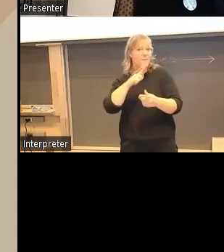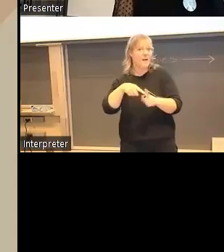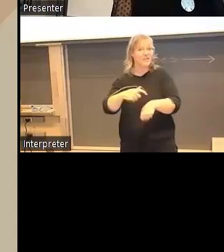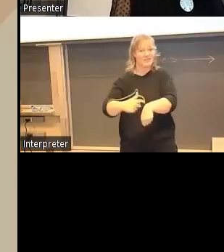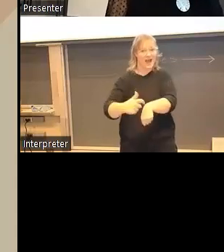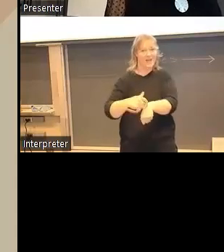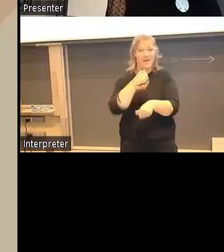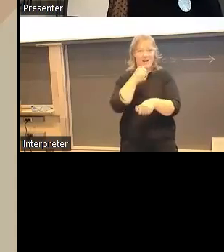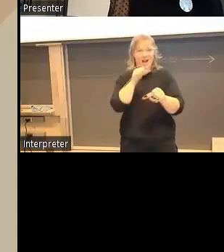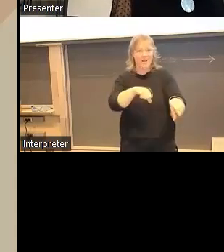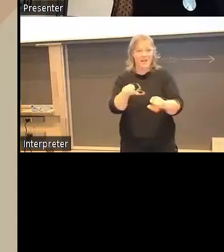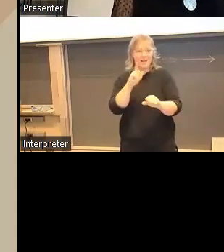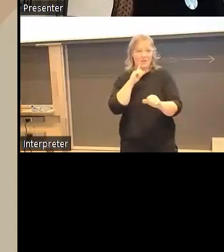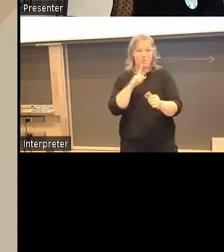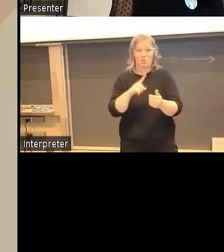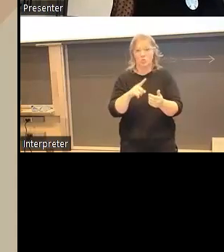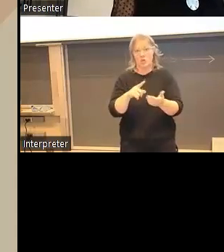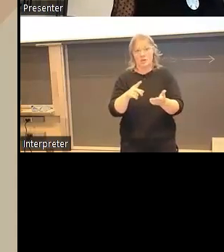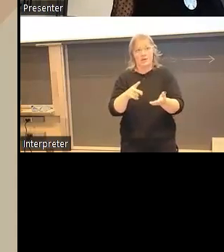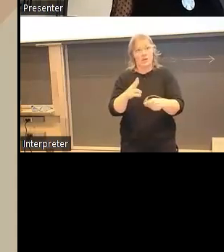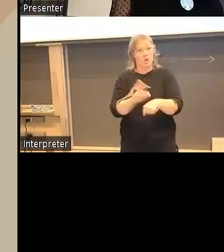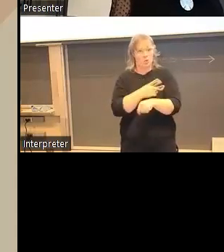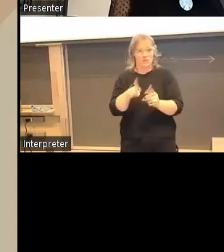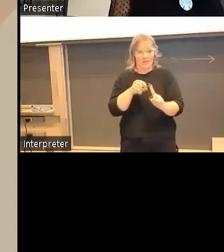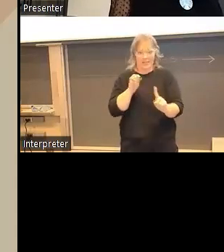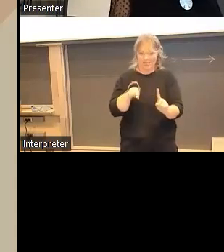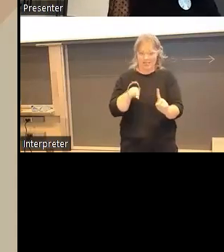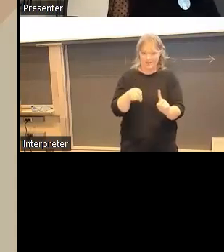implement something like this despite that they all recognized that assertive effective